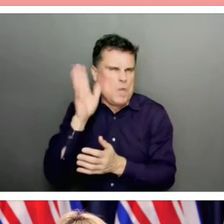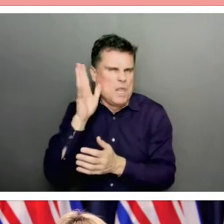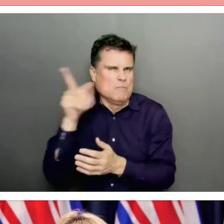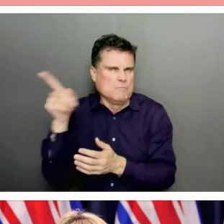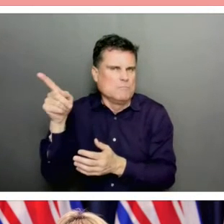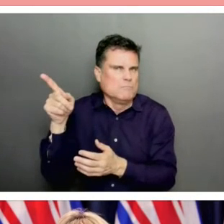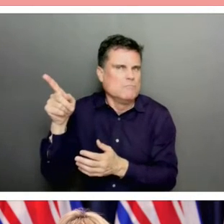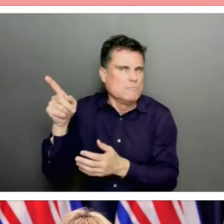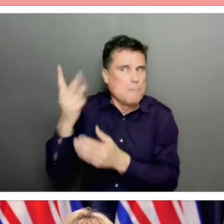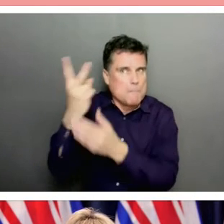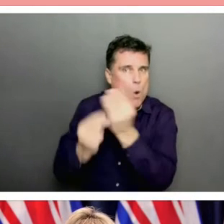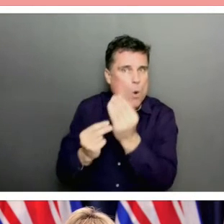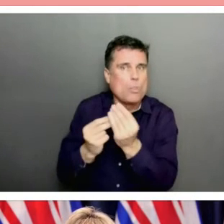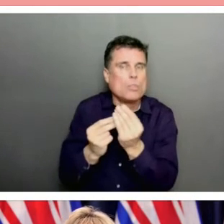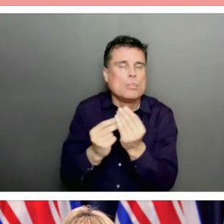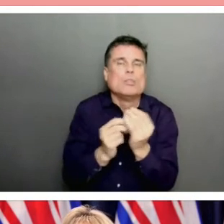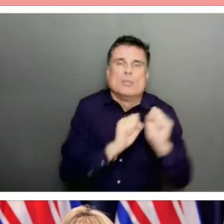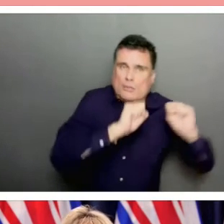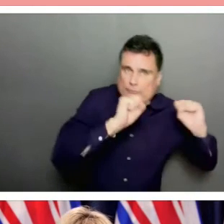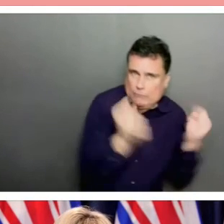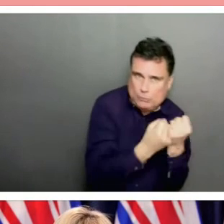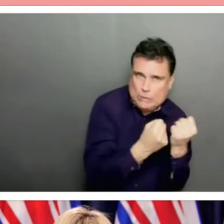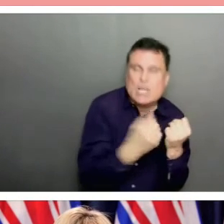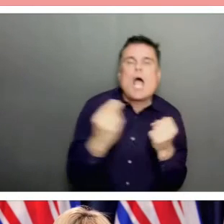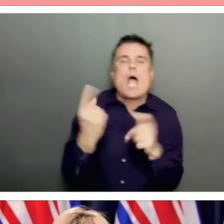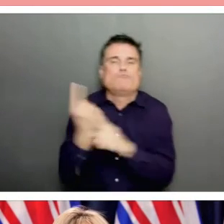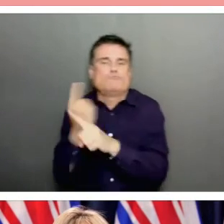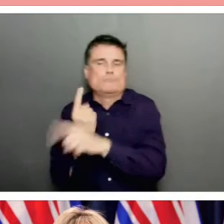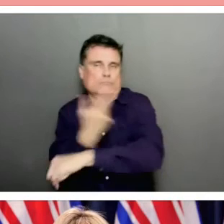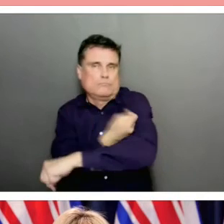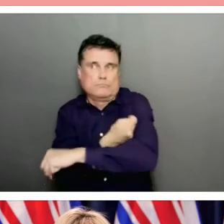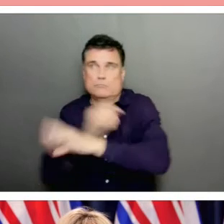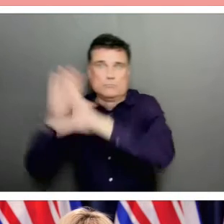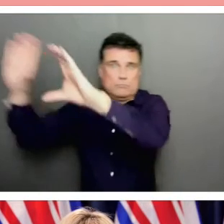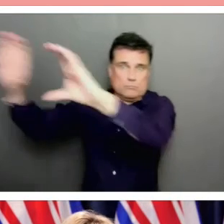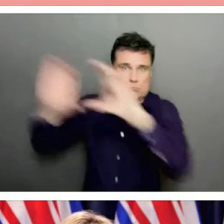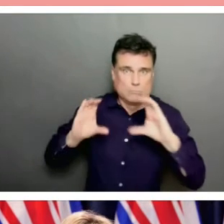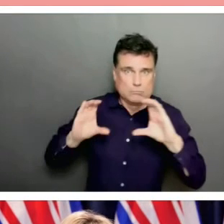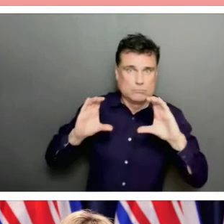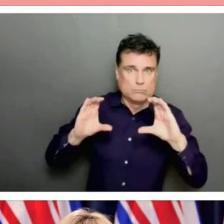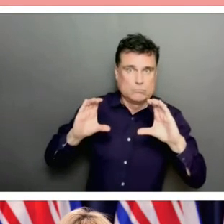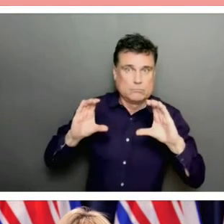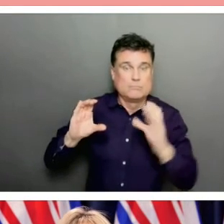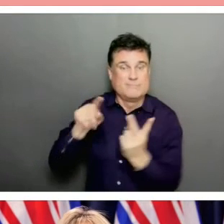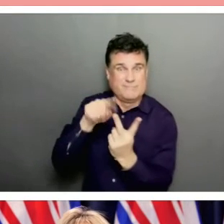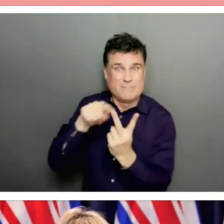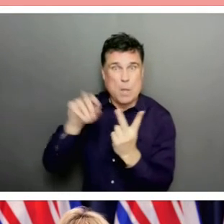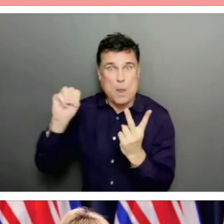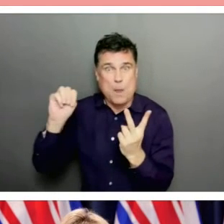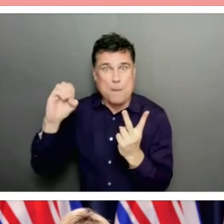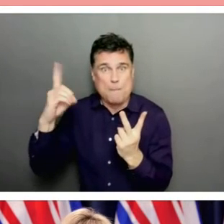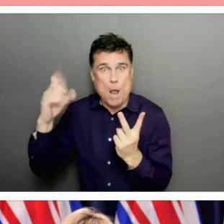flexible in terms of the numbers of doses that can be broken down. It comes in